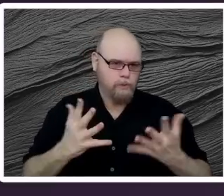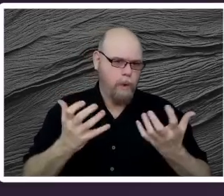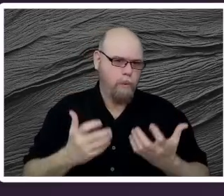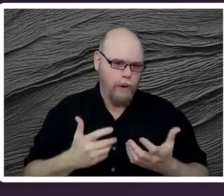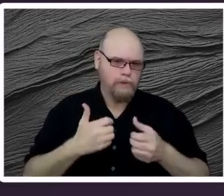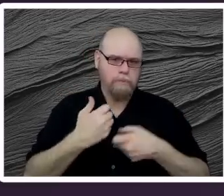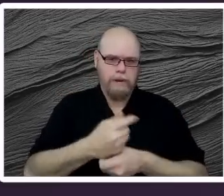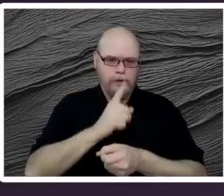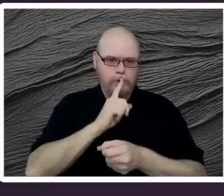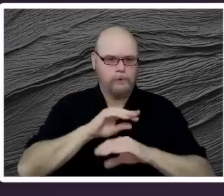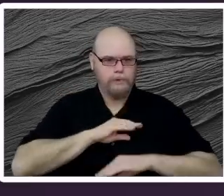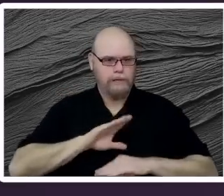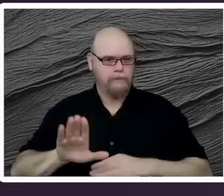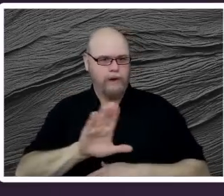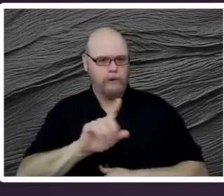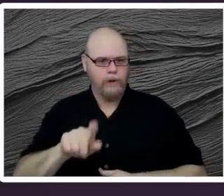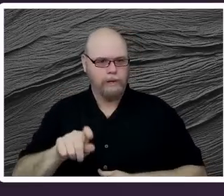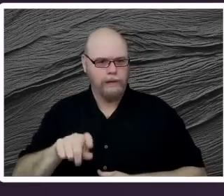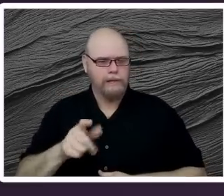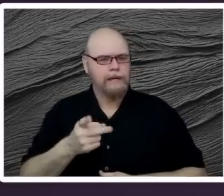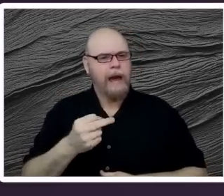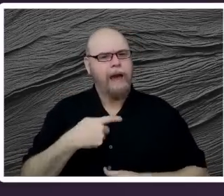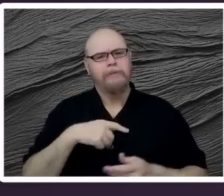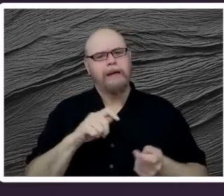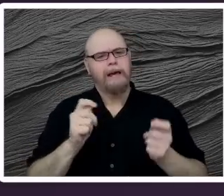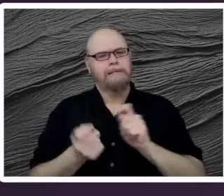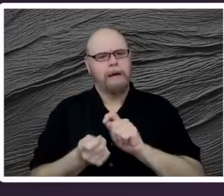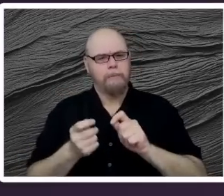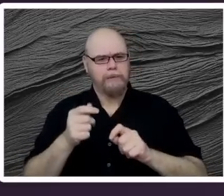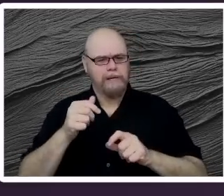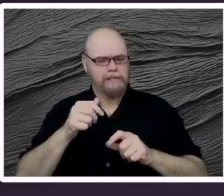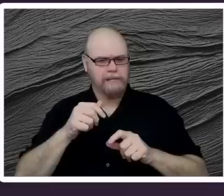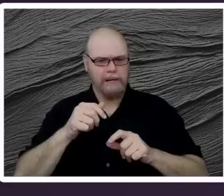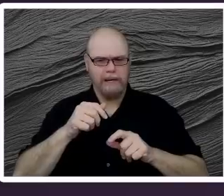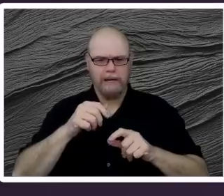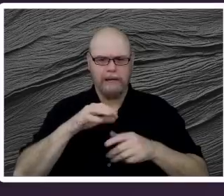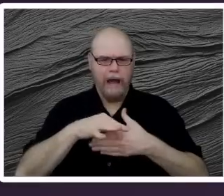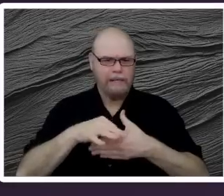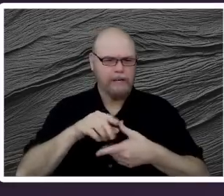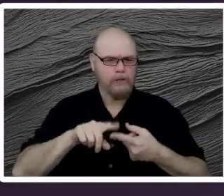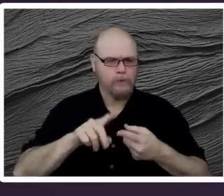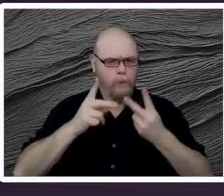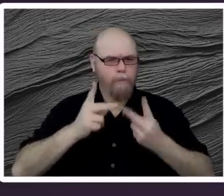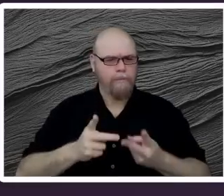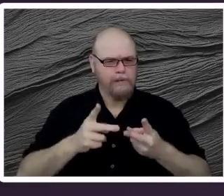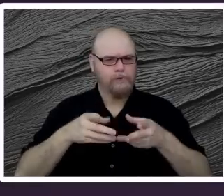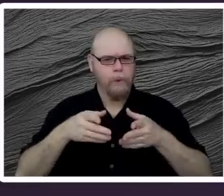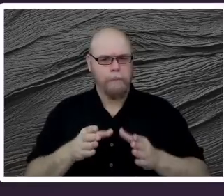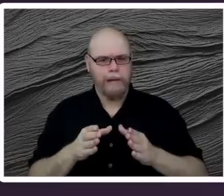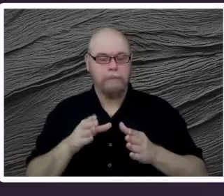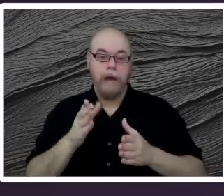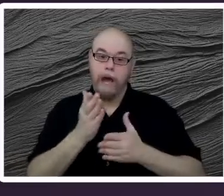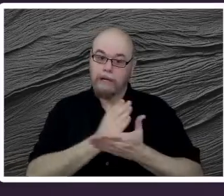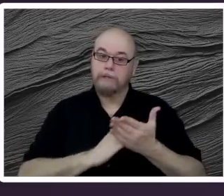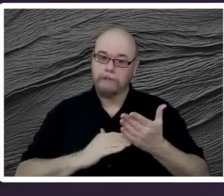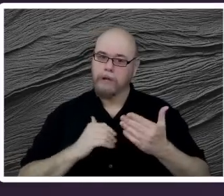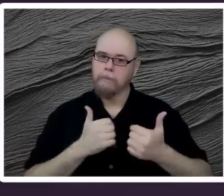content to a visual medium. Some topics are very challenging to adapt to a poster exhibition. So,